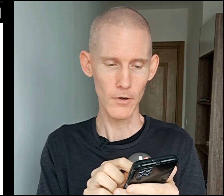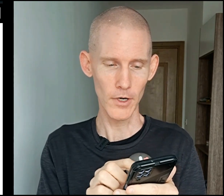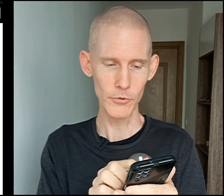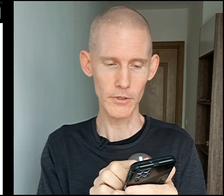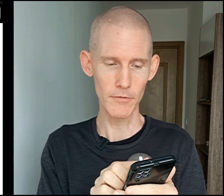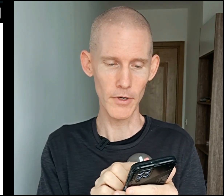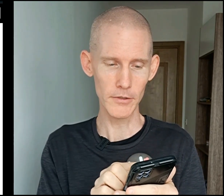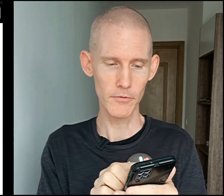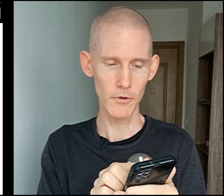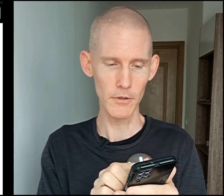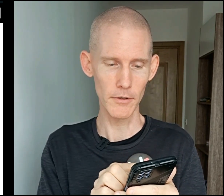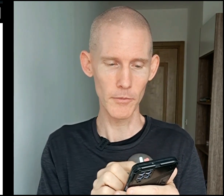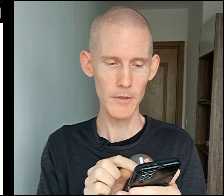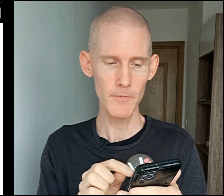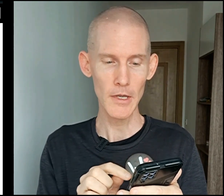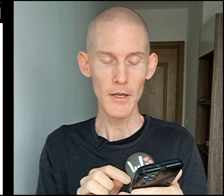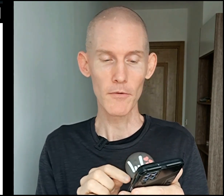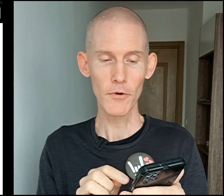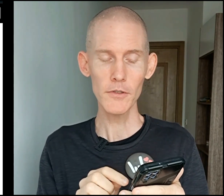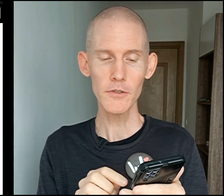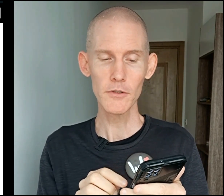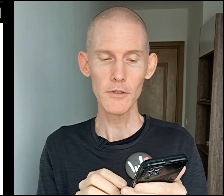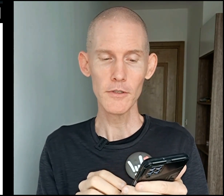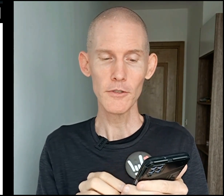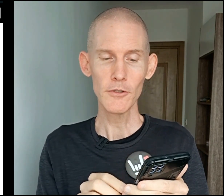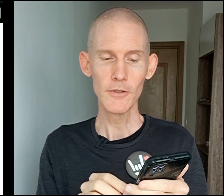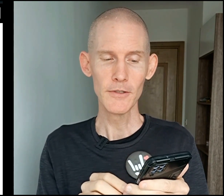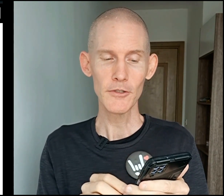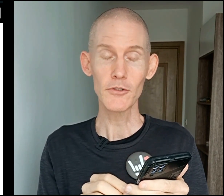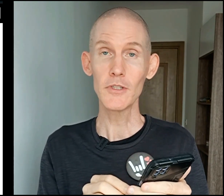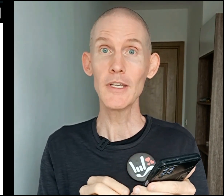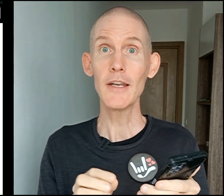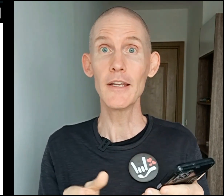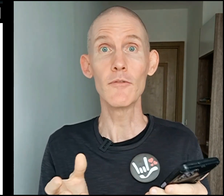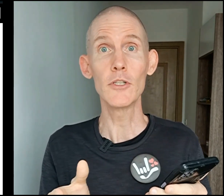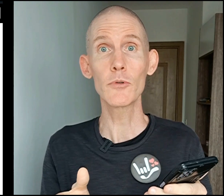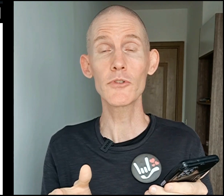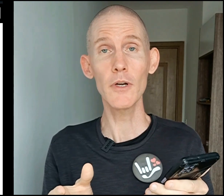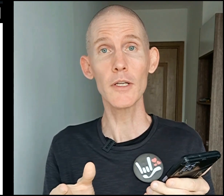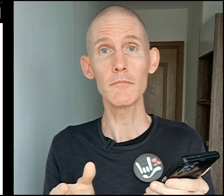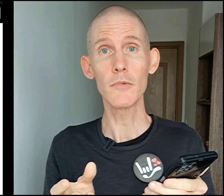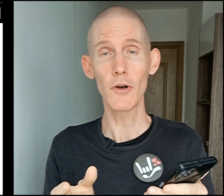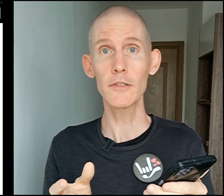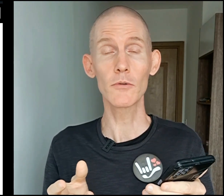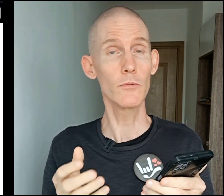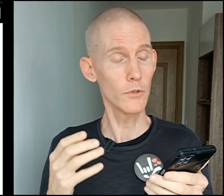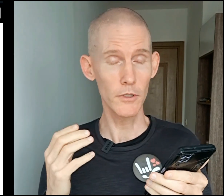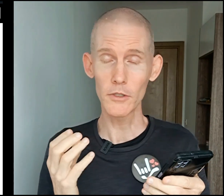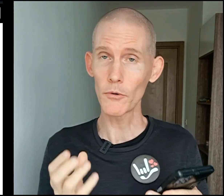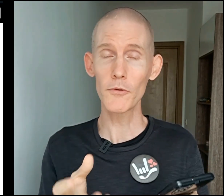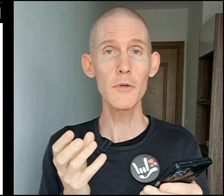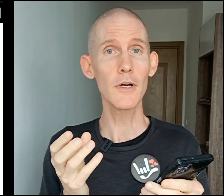alright, I'm just going to fast forward a little bit first.. you'll see an individual sign alright, so, we're going to go through it